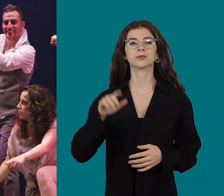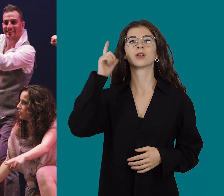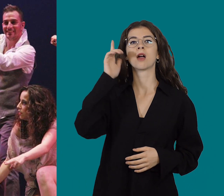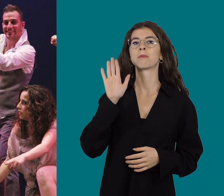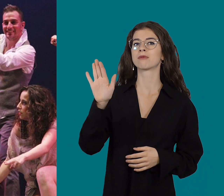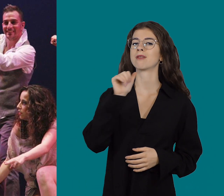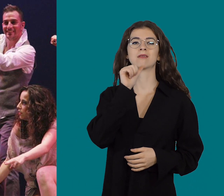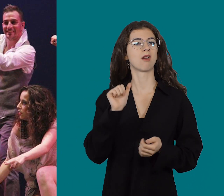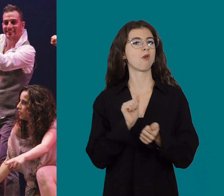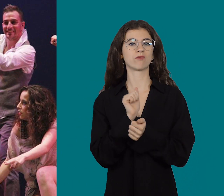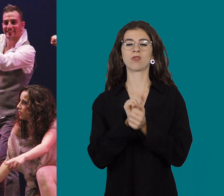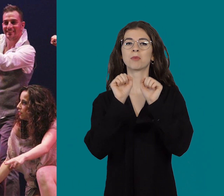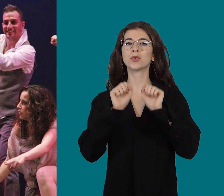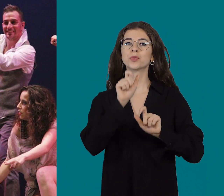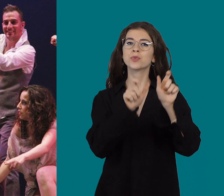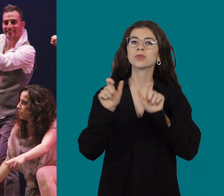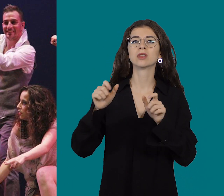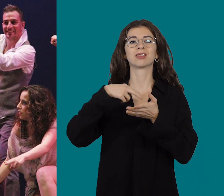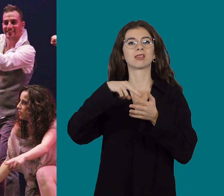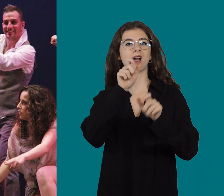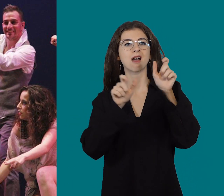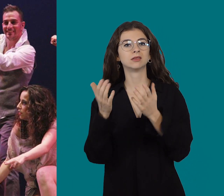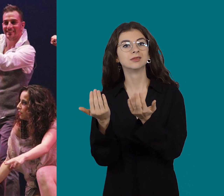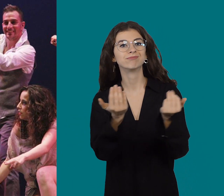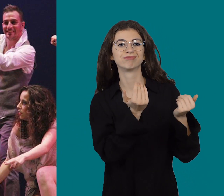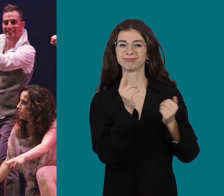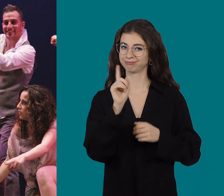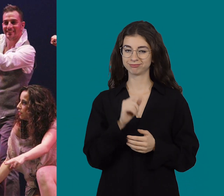Gabrielle is not the one in charge in engaging clients or dancers,